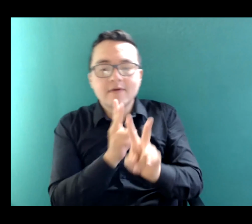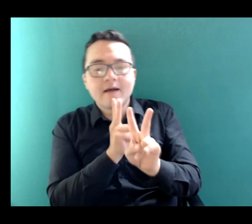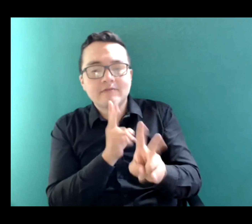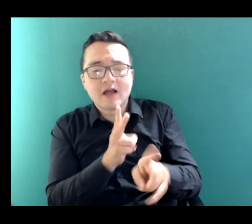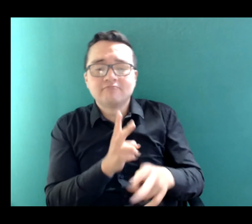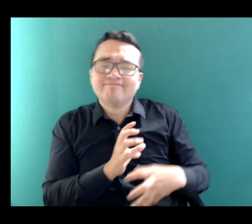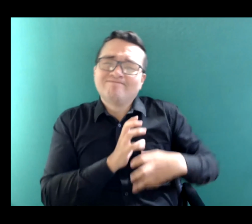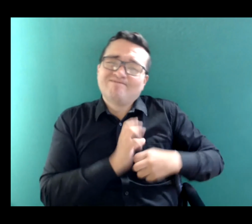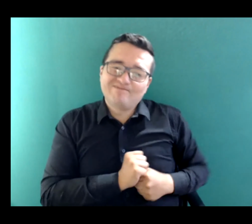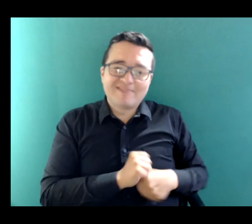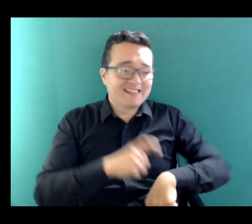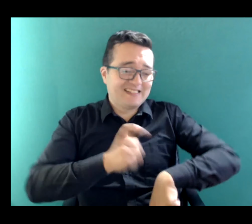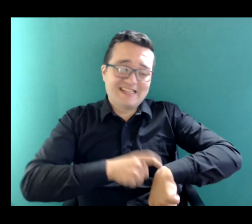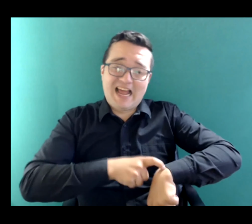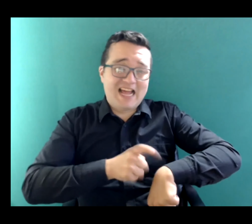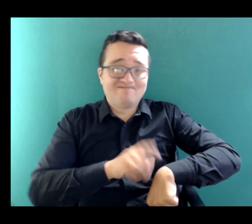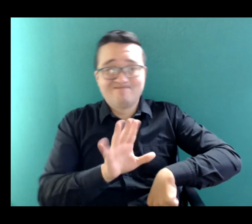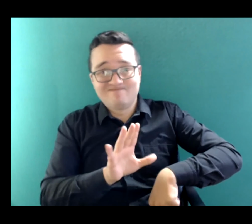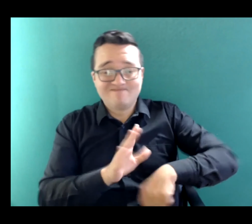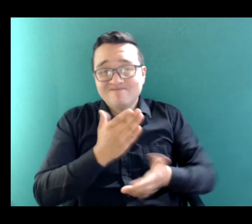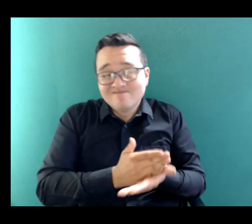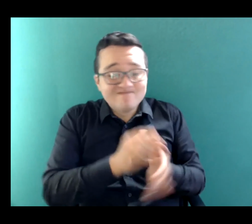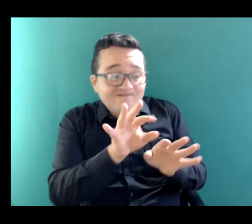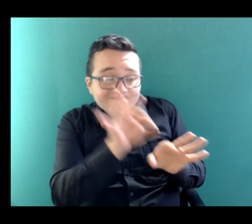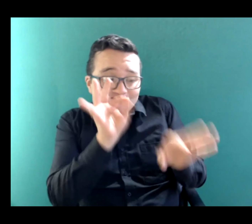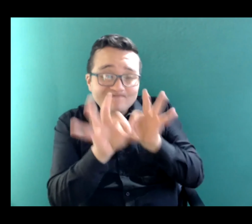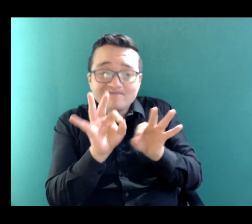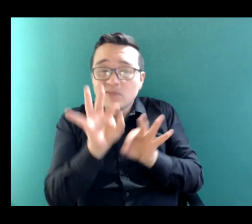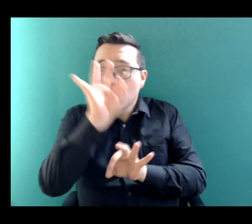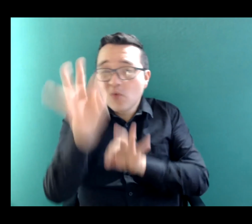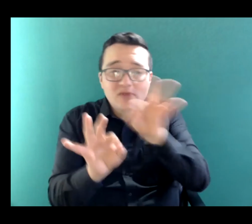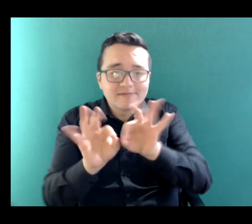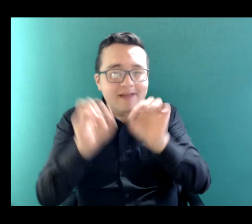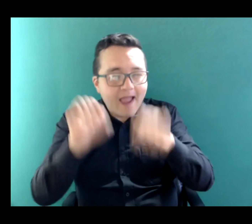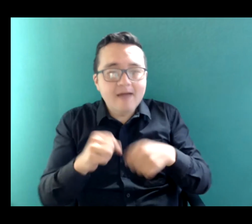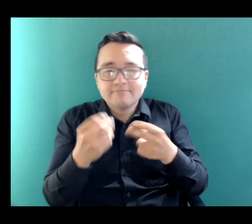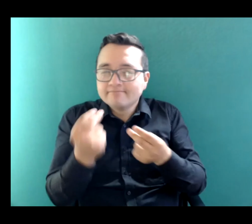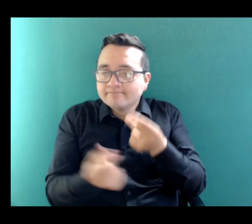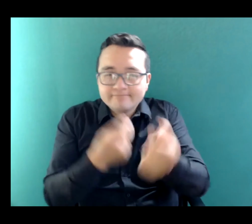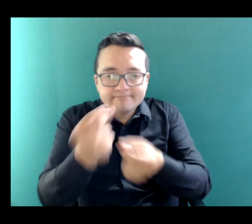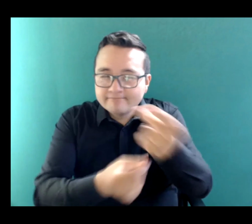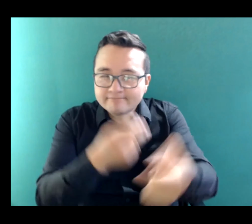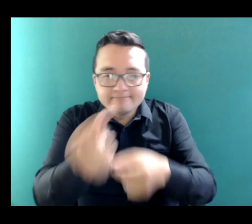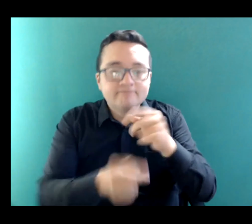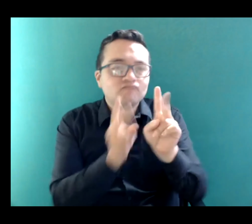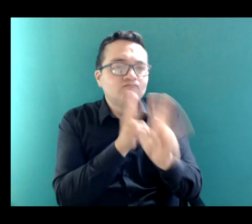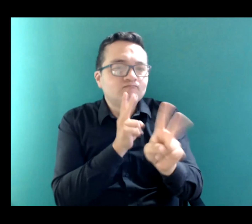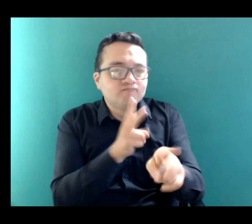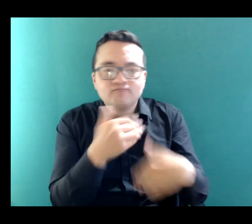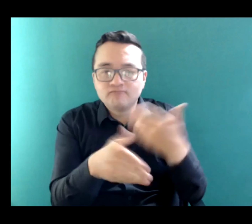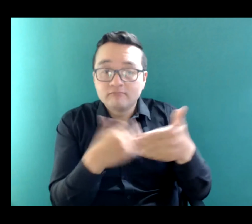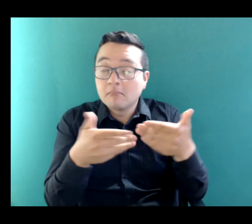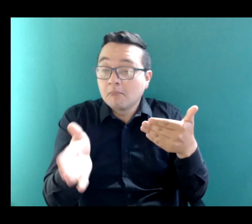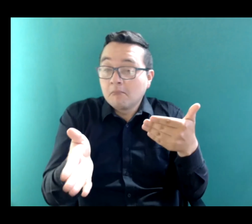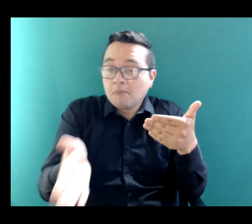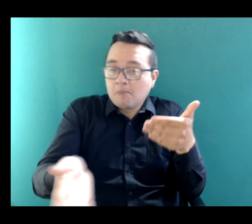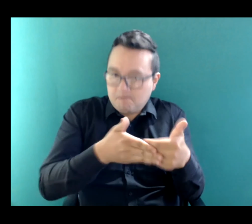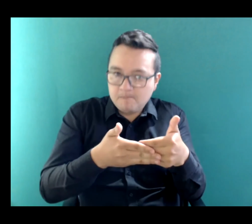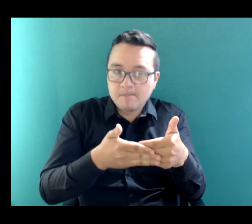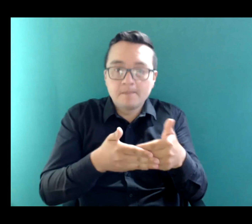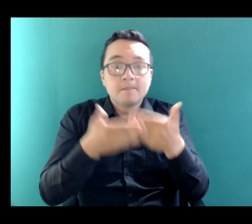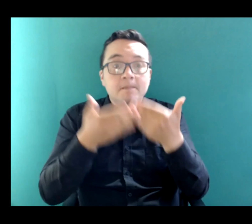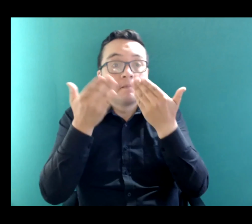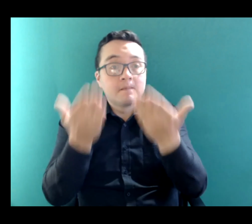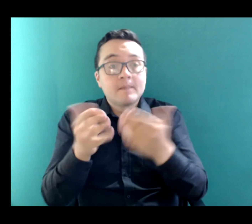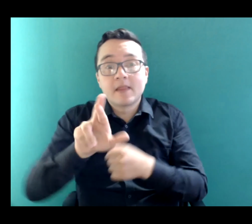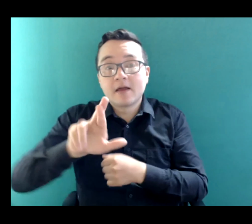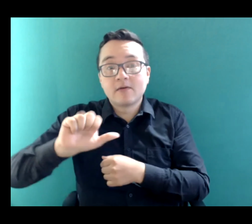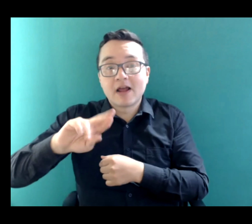I would like to open up the floor for questions and answers.